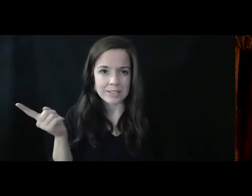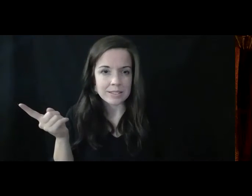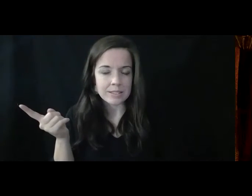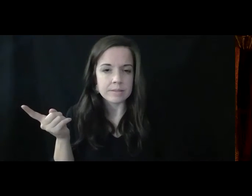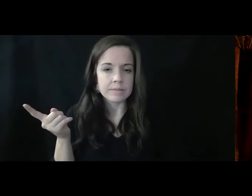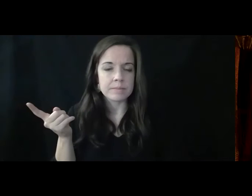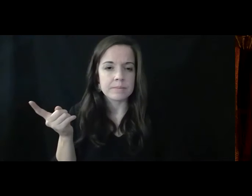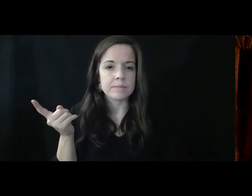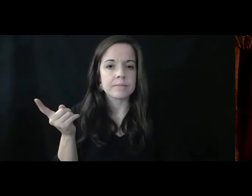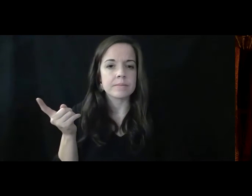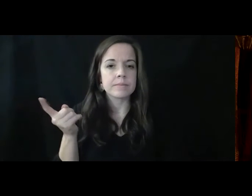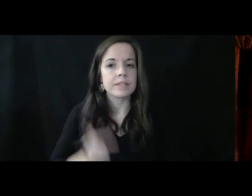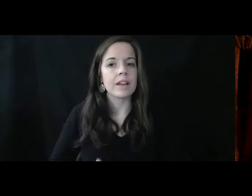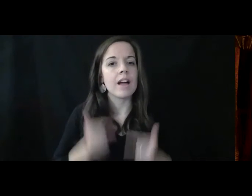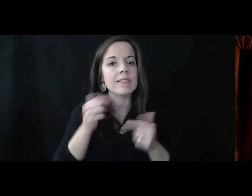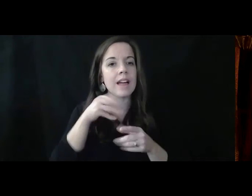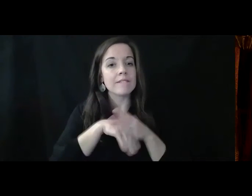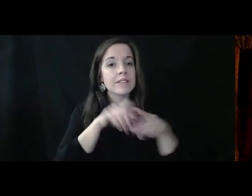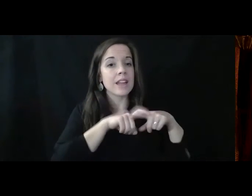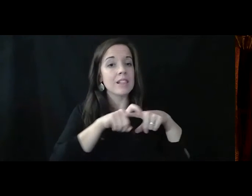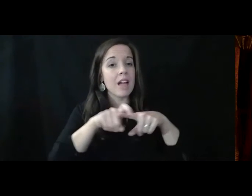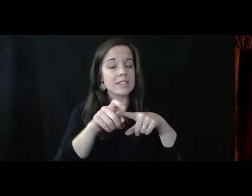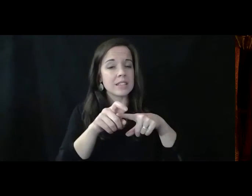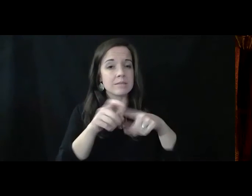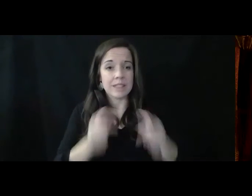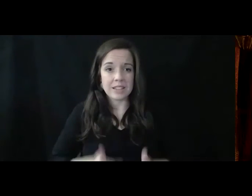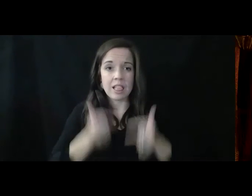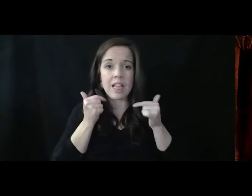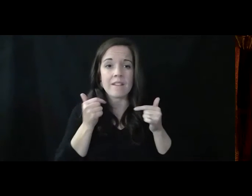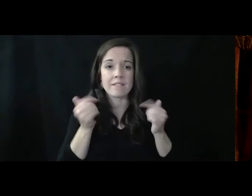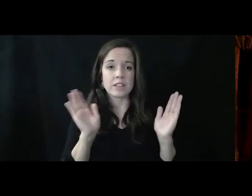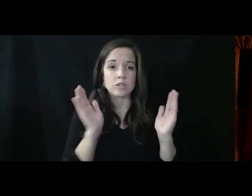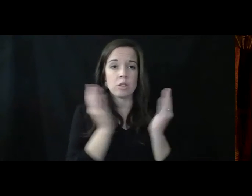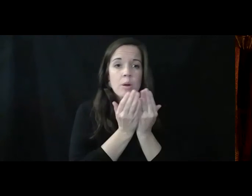A life in the closet is a life that’s closed, so I opened what I could—books.